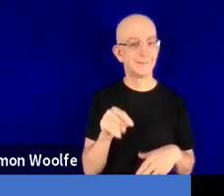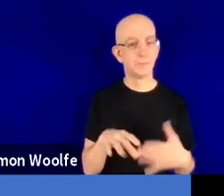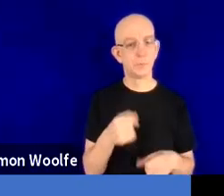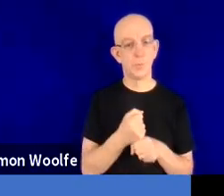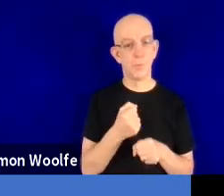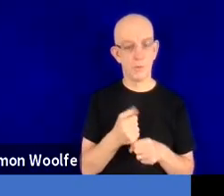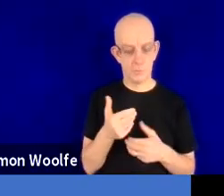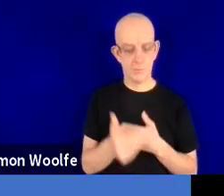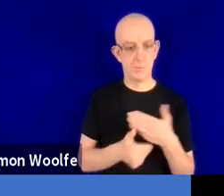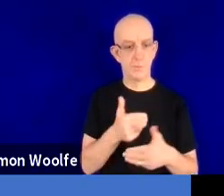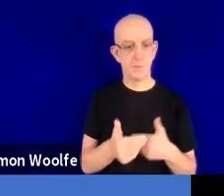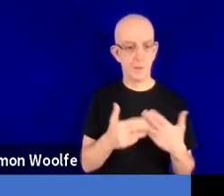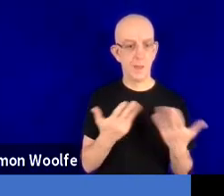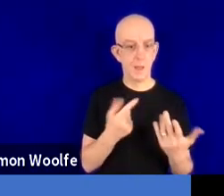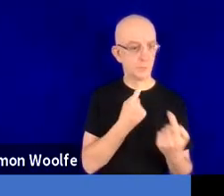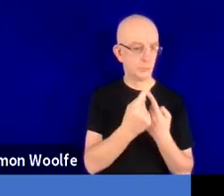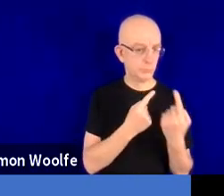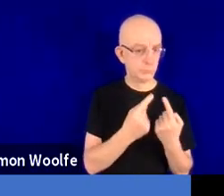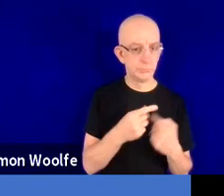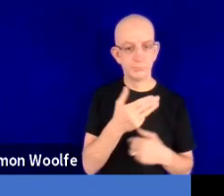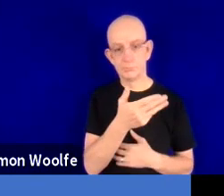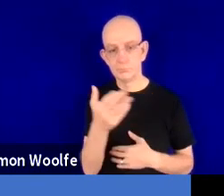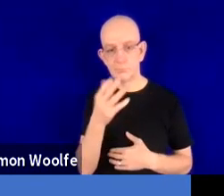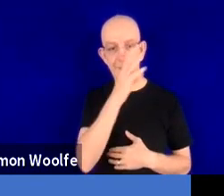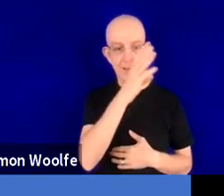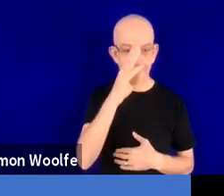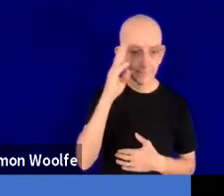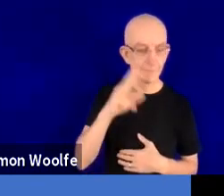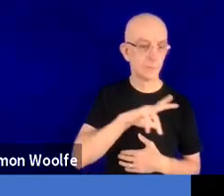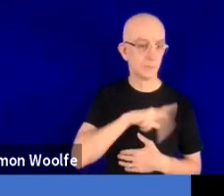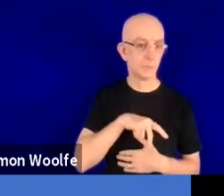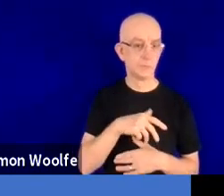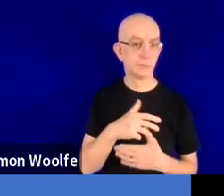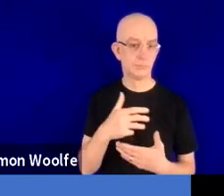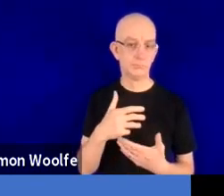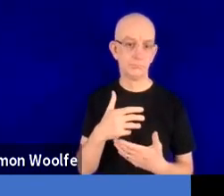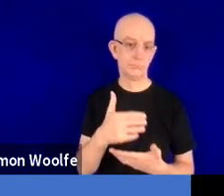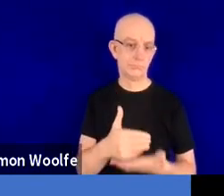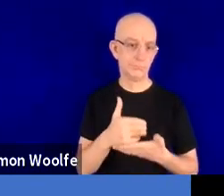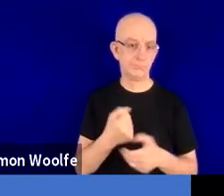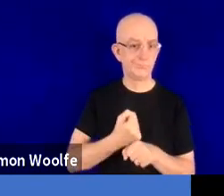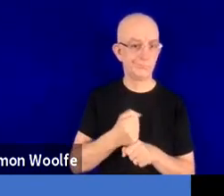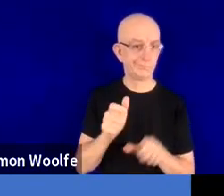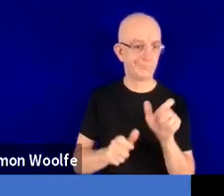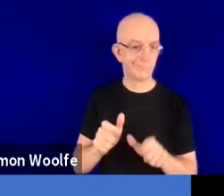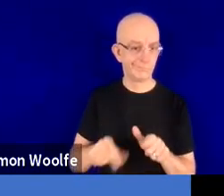trying to establish a kind of baseline or consensus on methodology so that all actors are actually